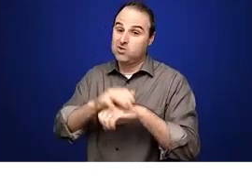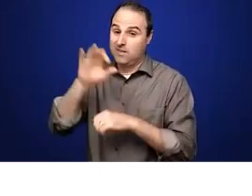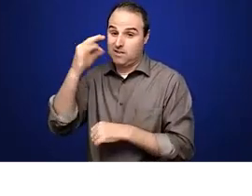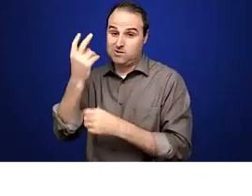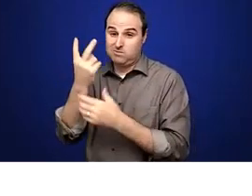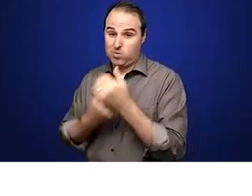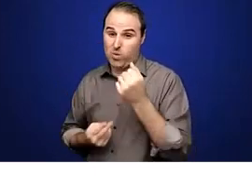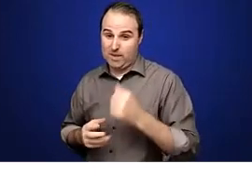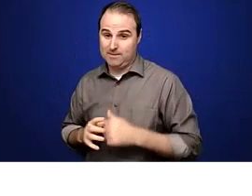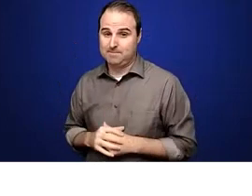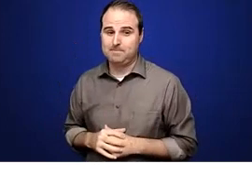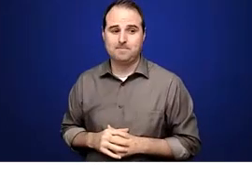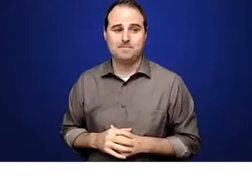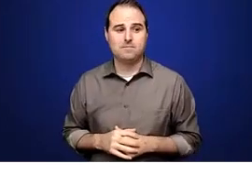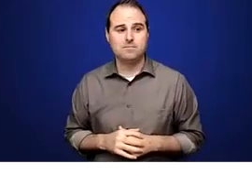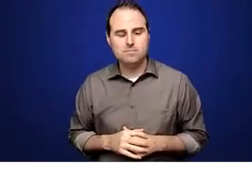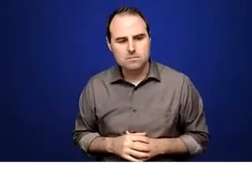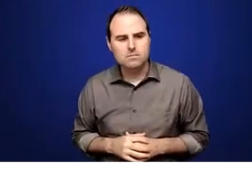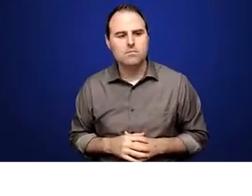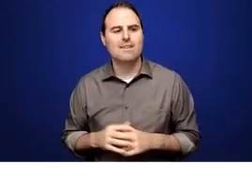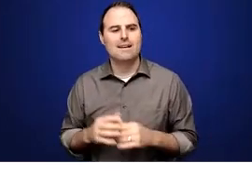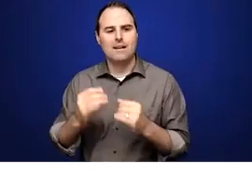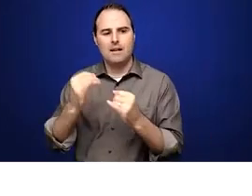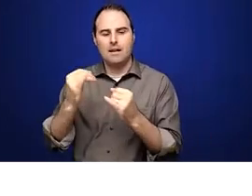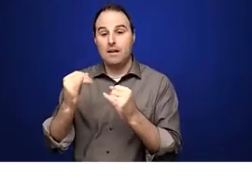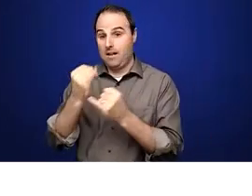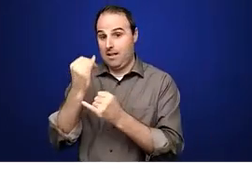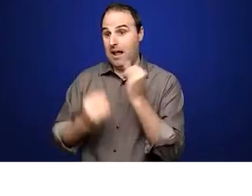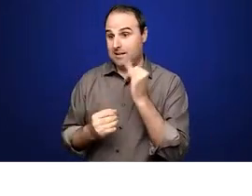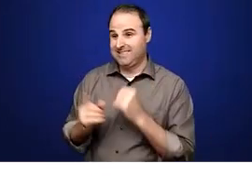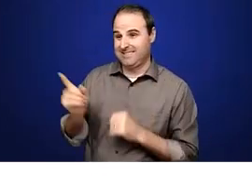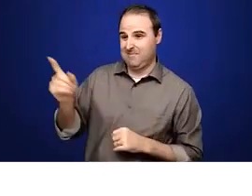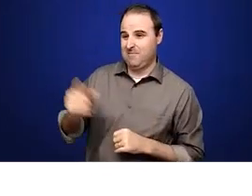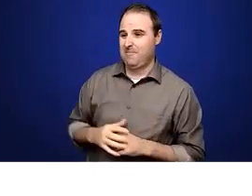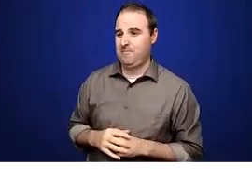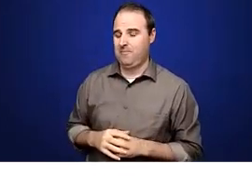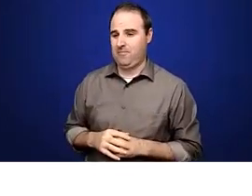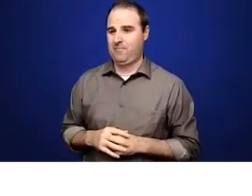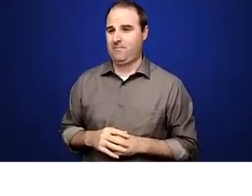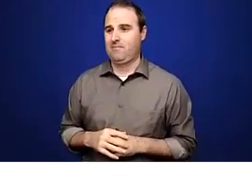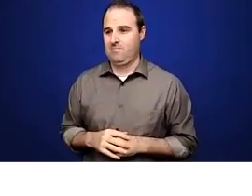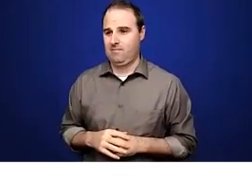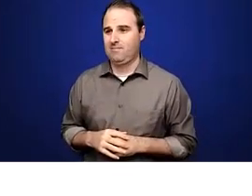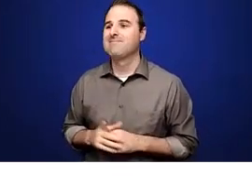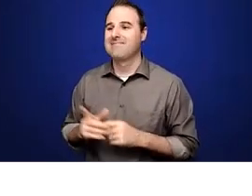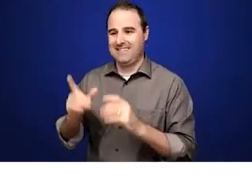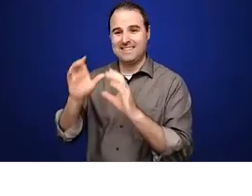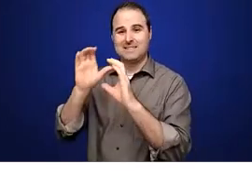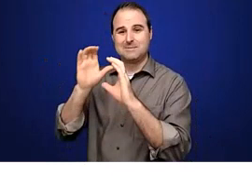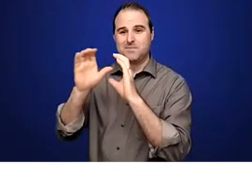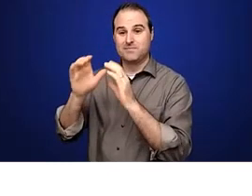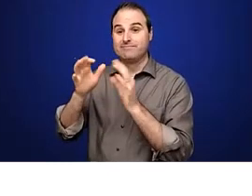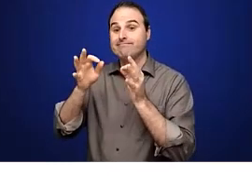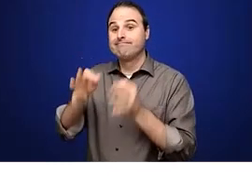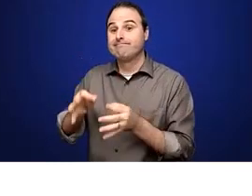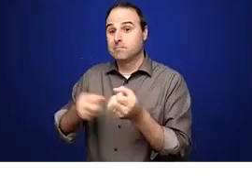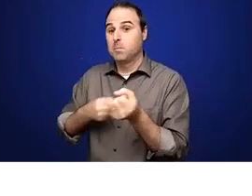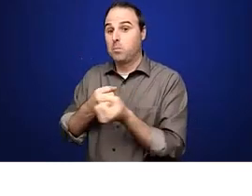Lastly, just a little bit about the Communication Decision-Support Tool. This is the working name that we have.